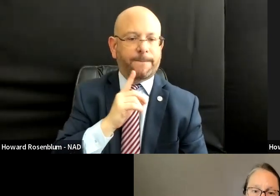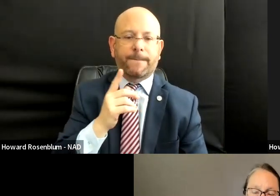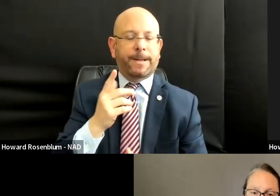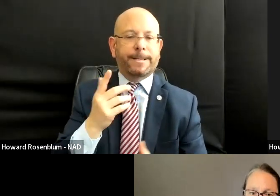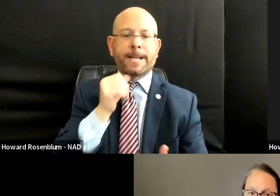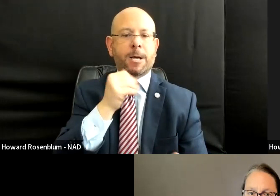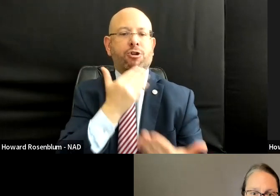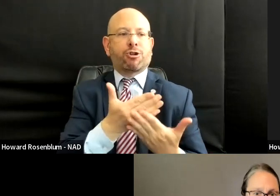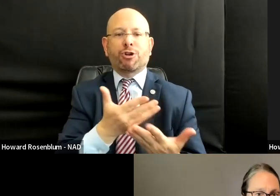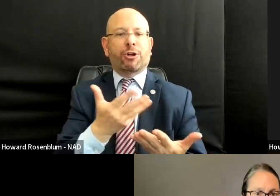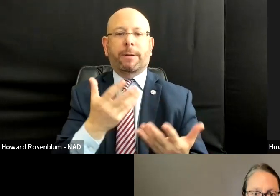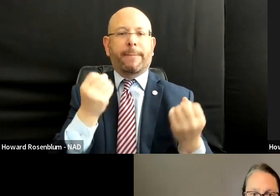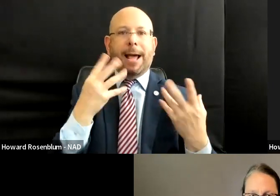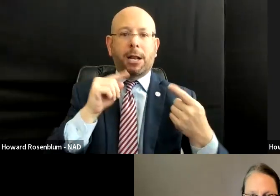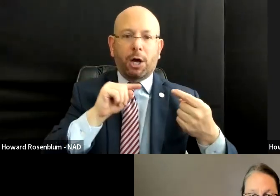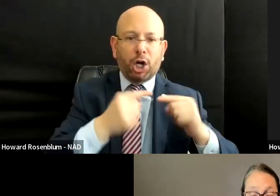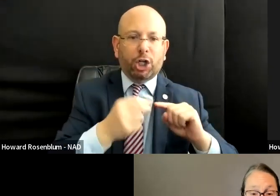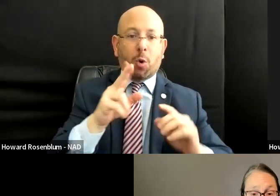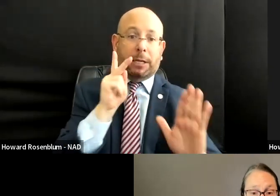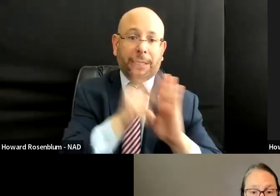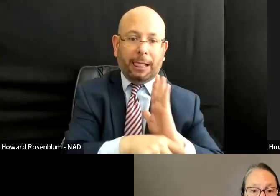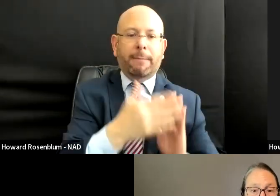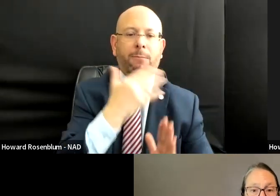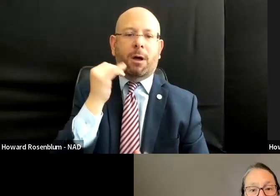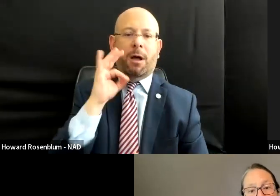Law